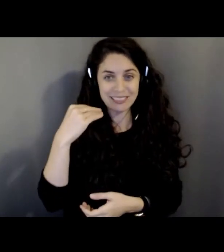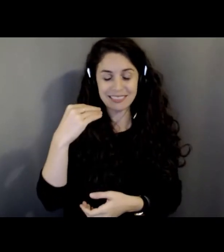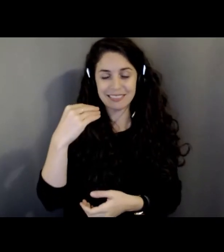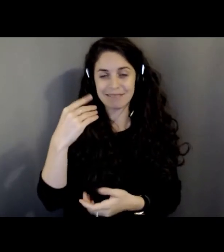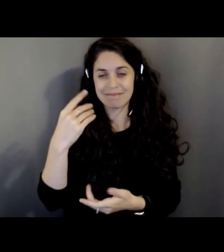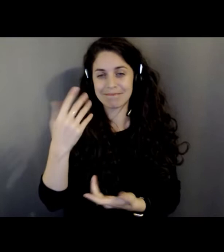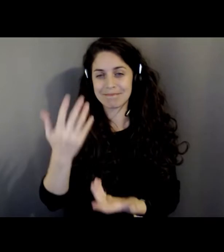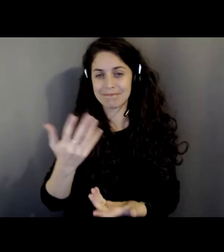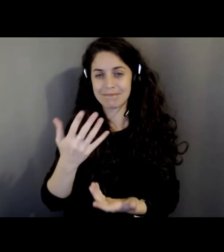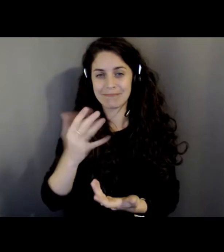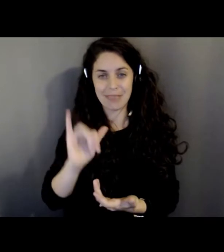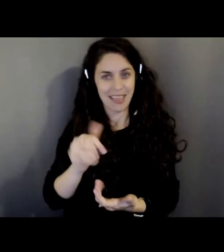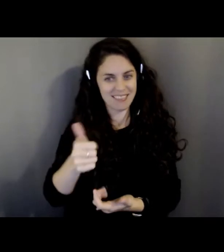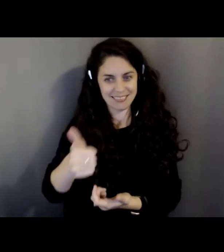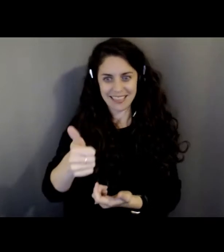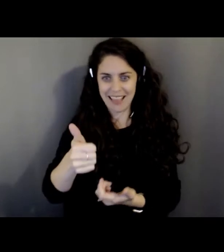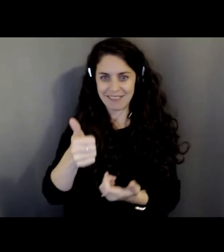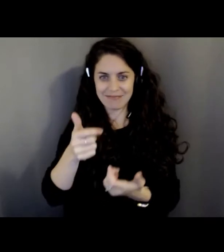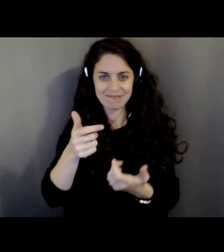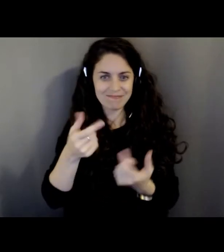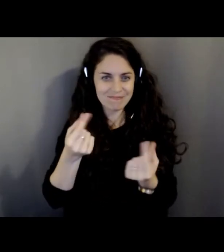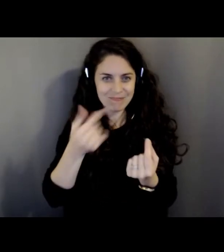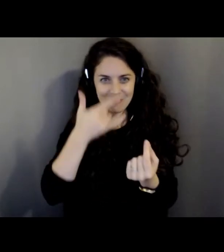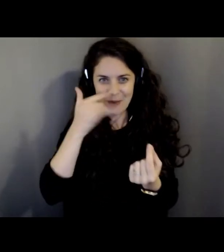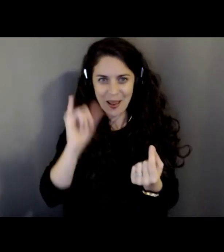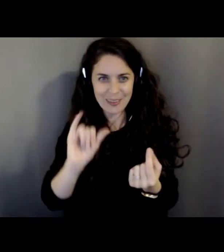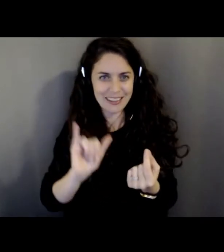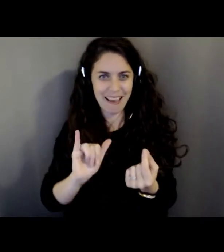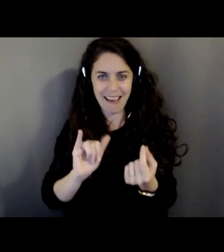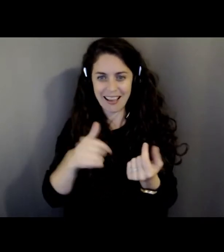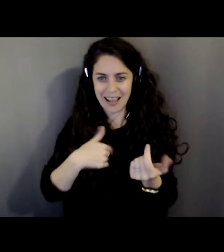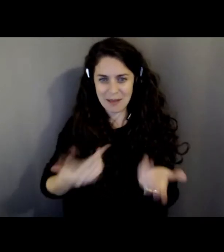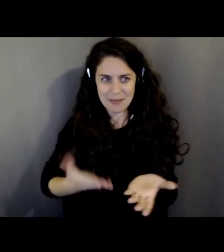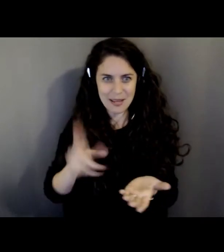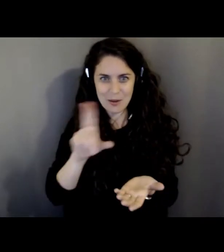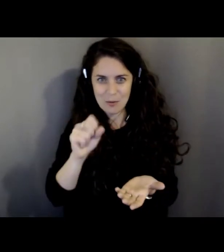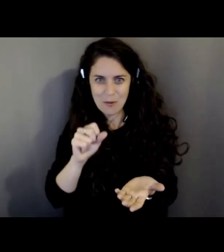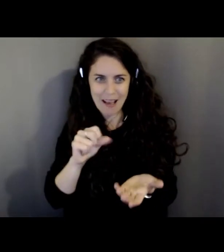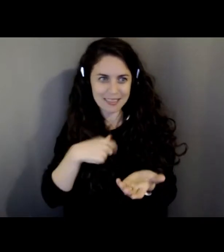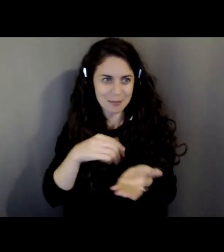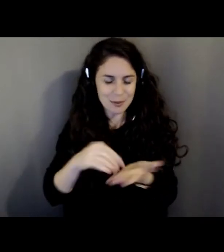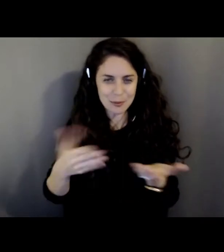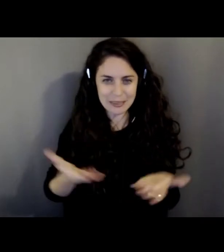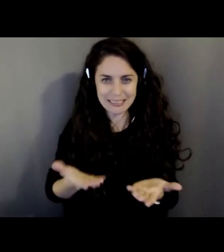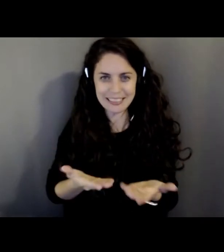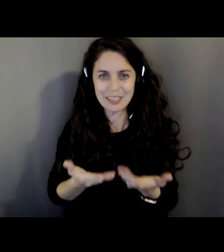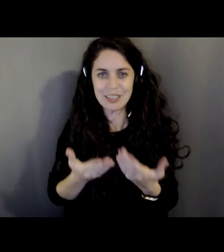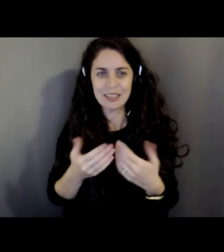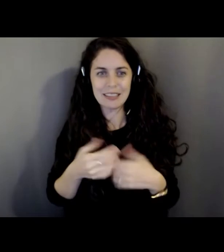firsthand what it looks like to be a student in the US to be in maybe a more inclusive and